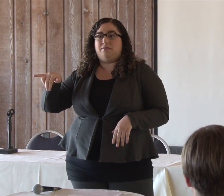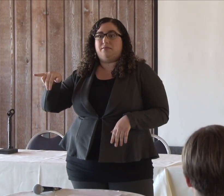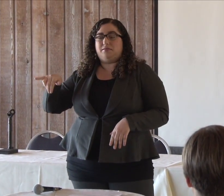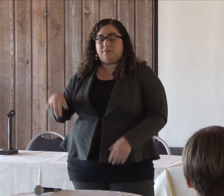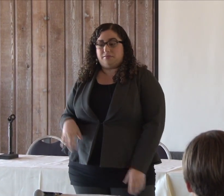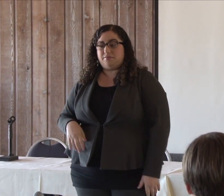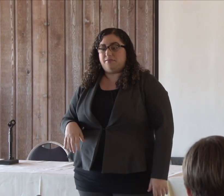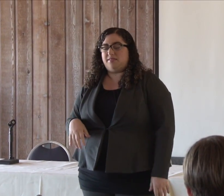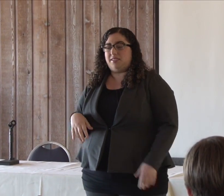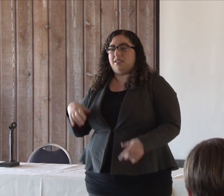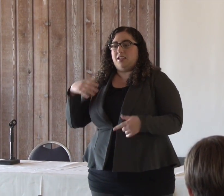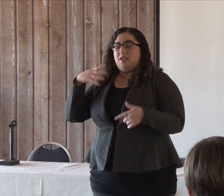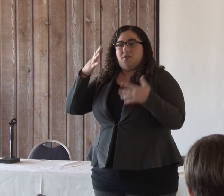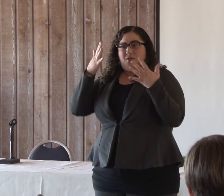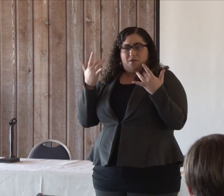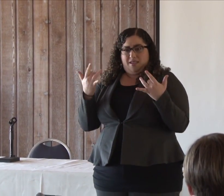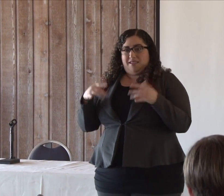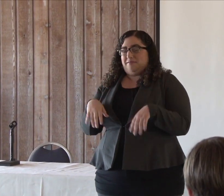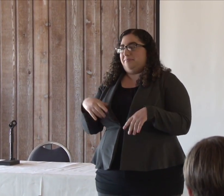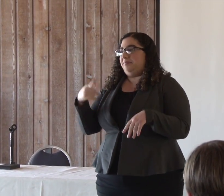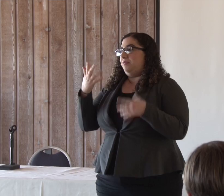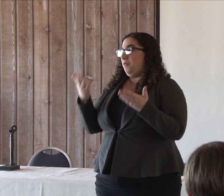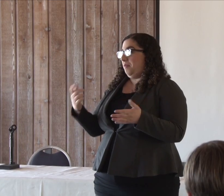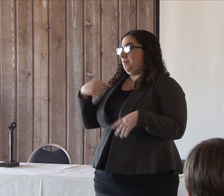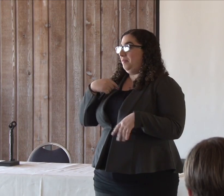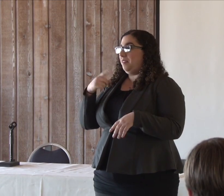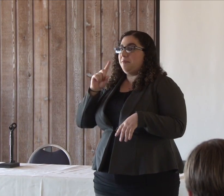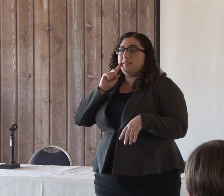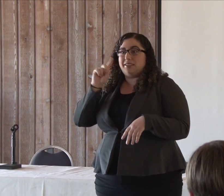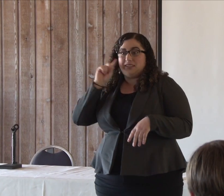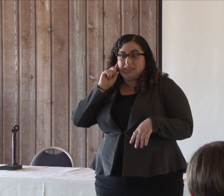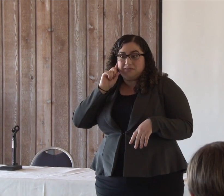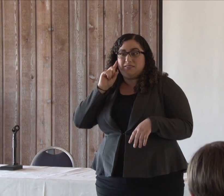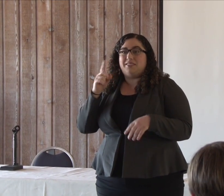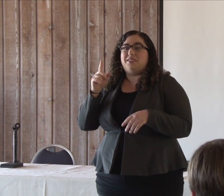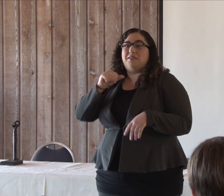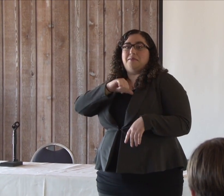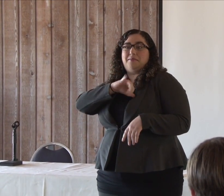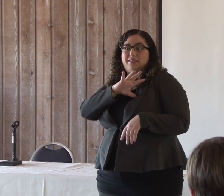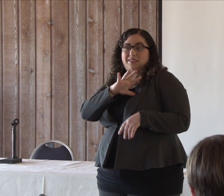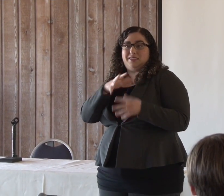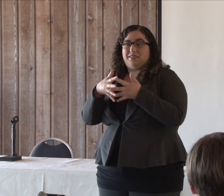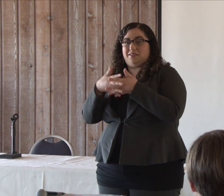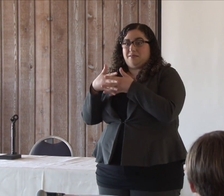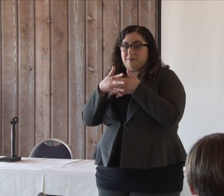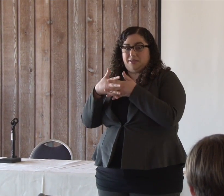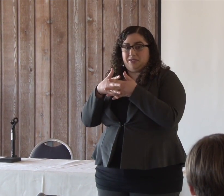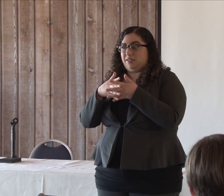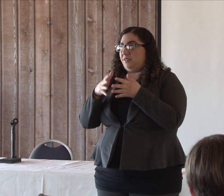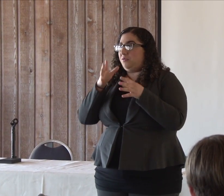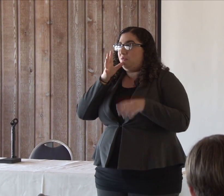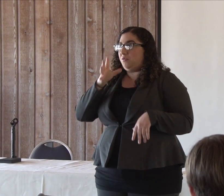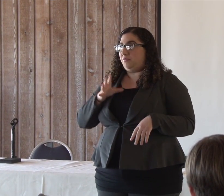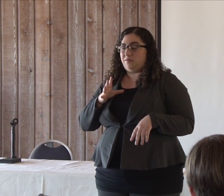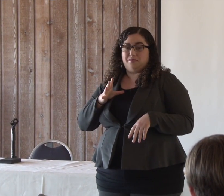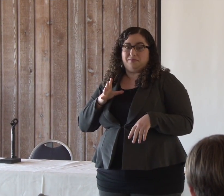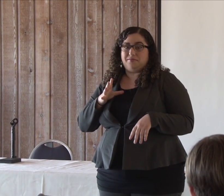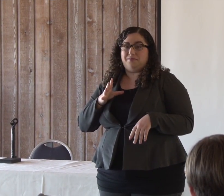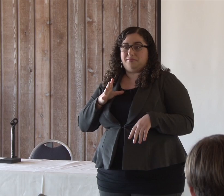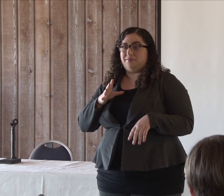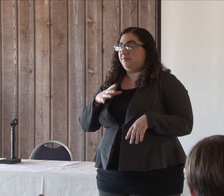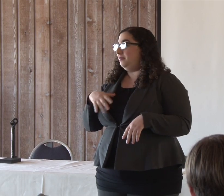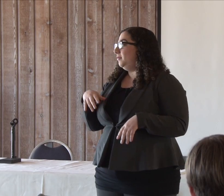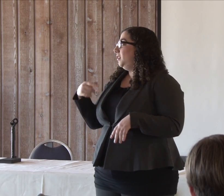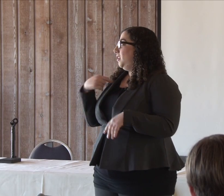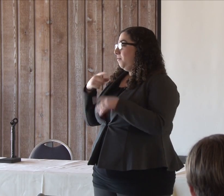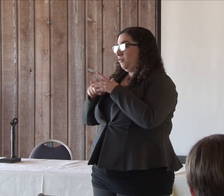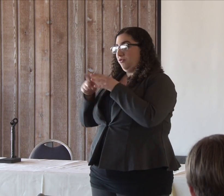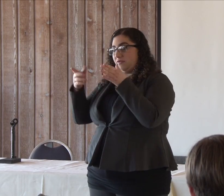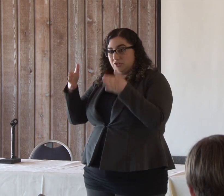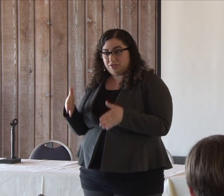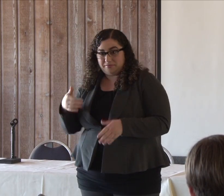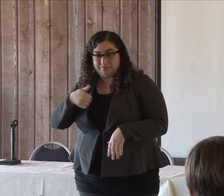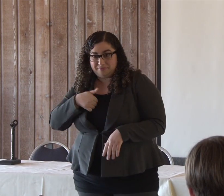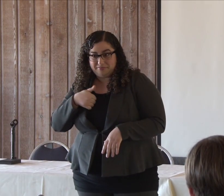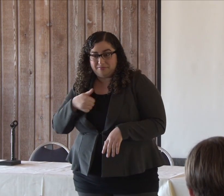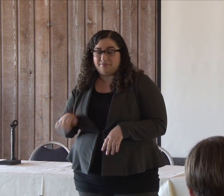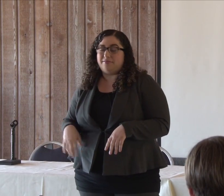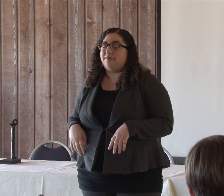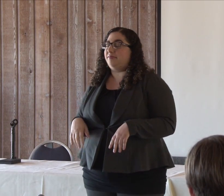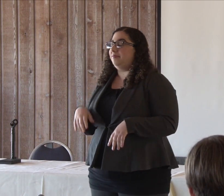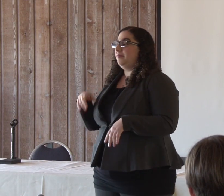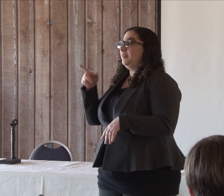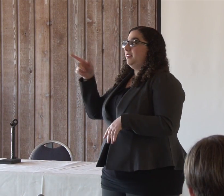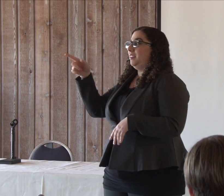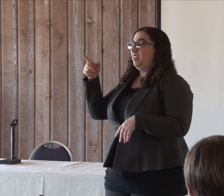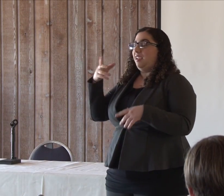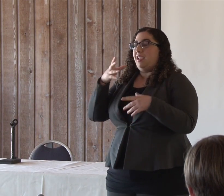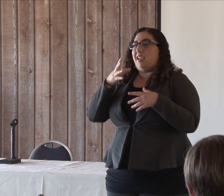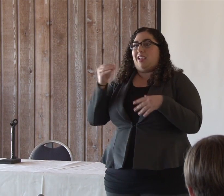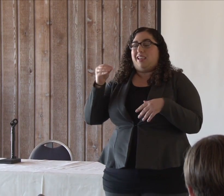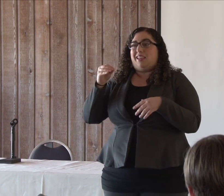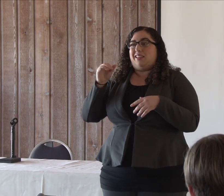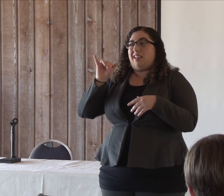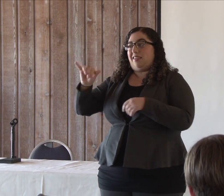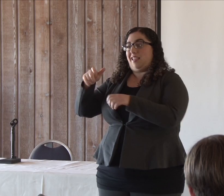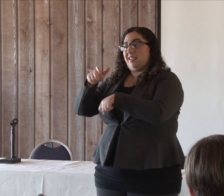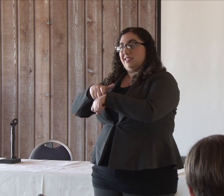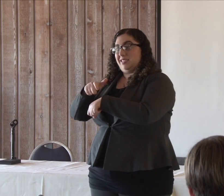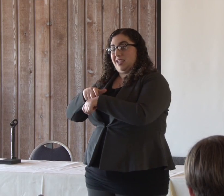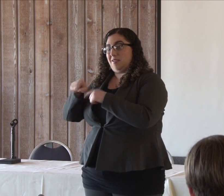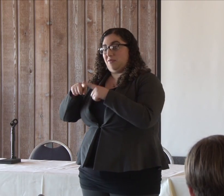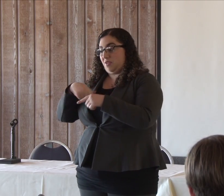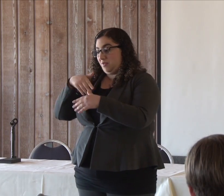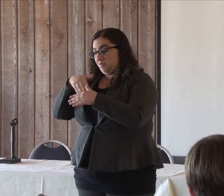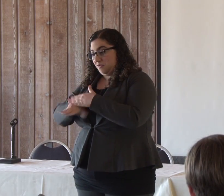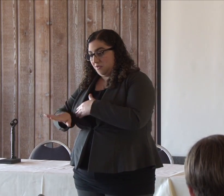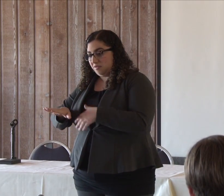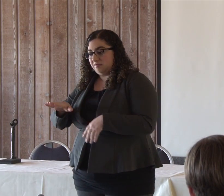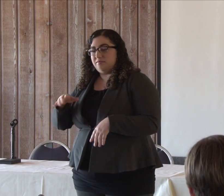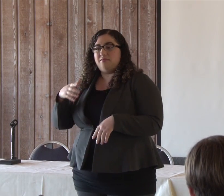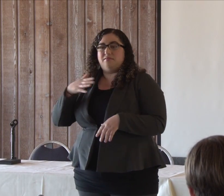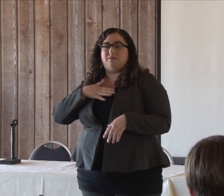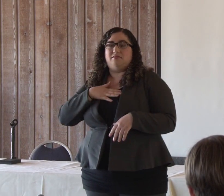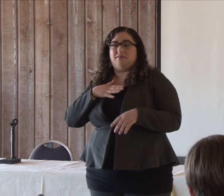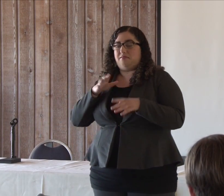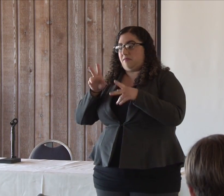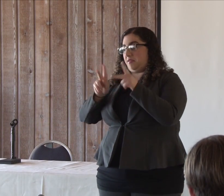Actually means harmony and peace. It was interesting because. I'm deaf.Palestinian. American. Refugee. And